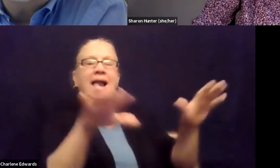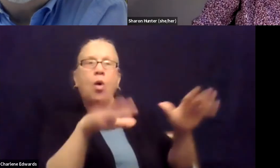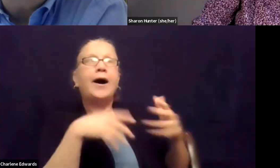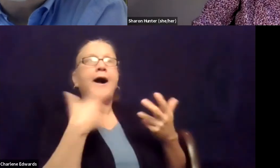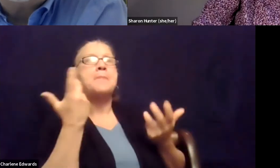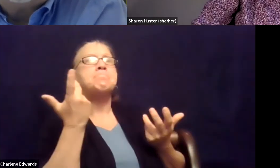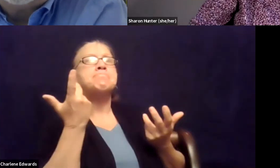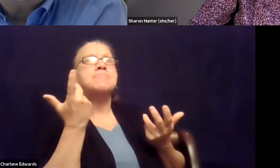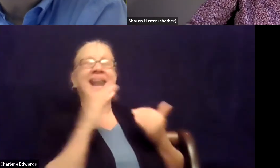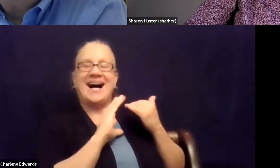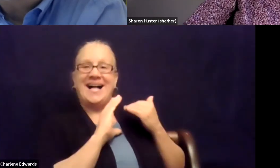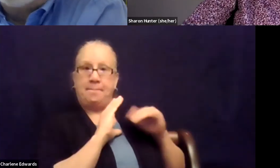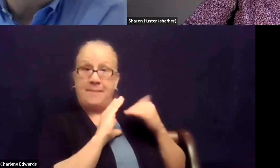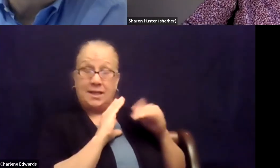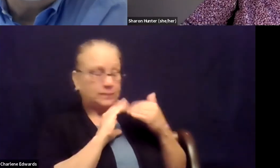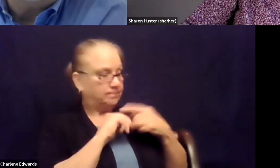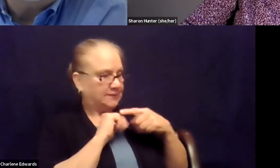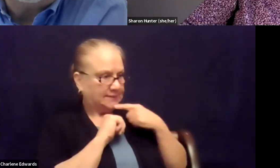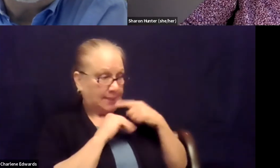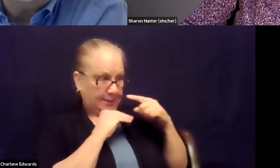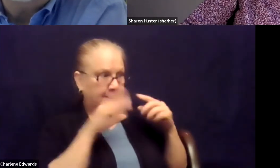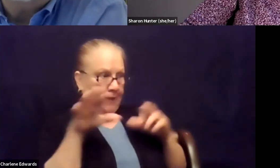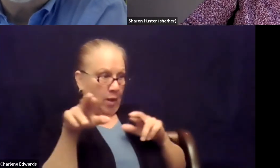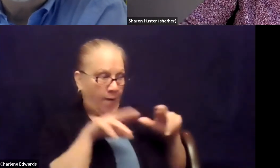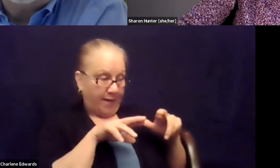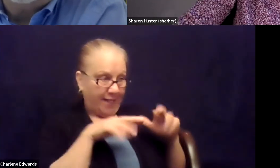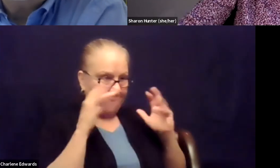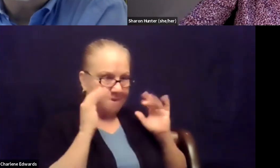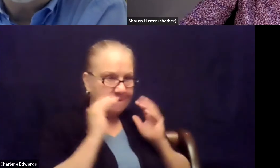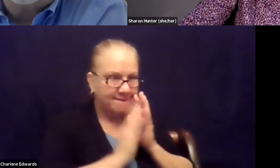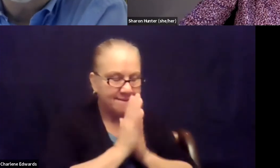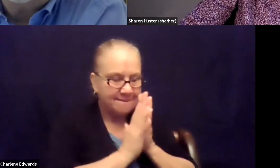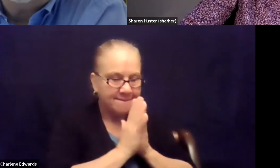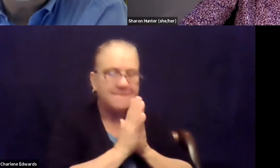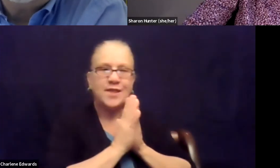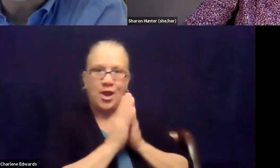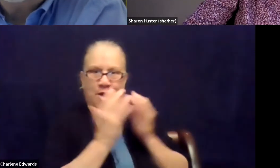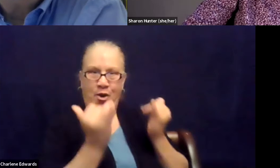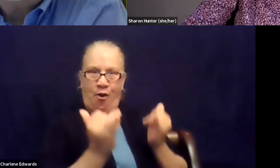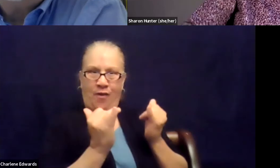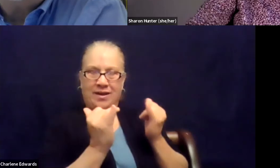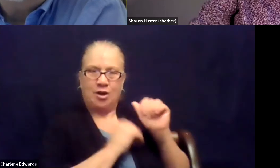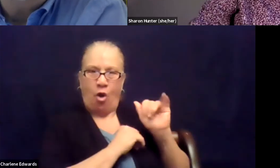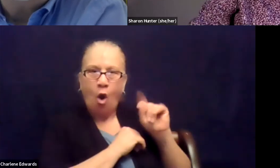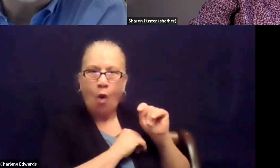an email saying they were about ready to, I think they're doing, just did a production, production,